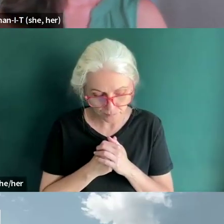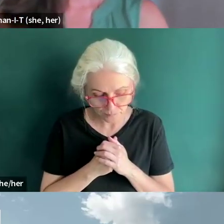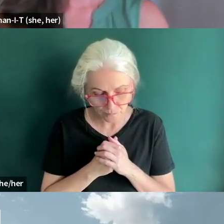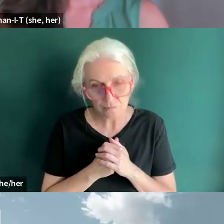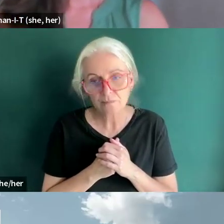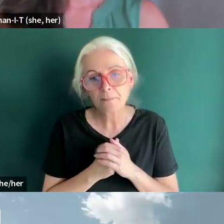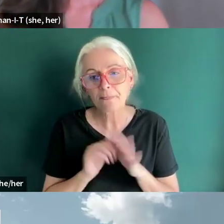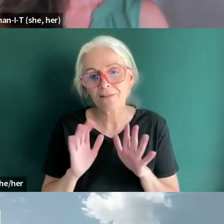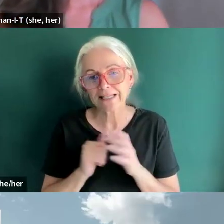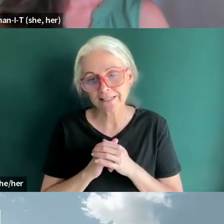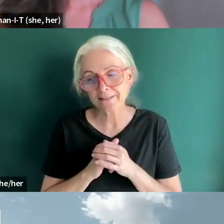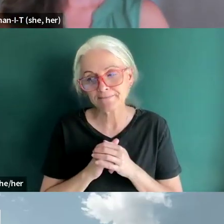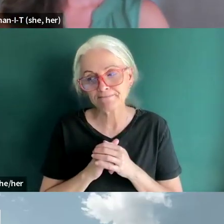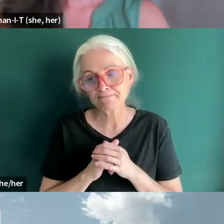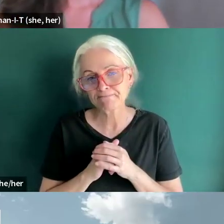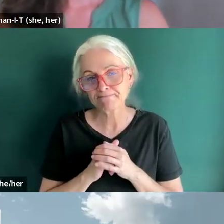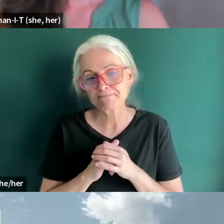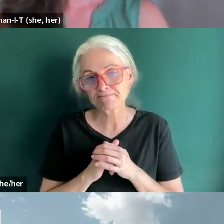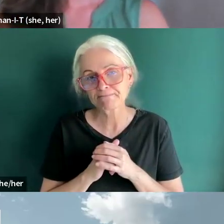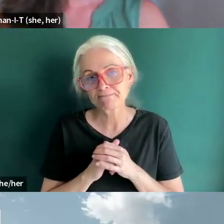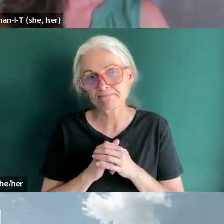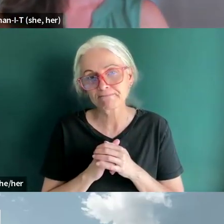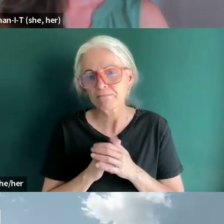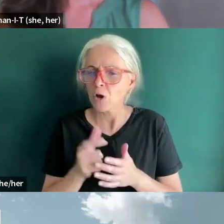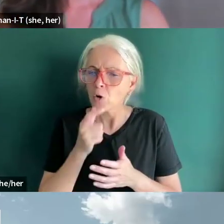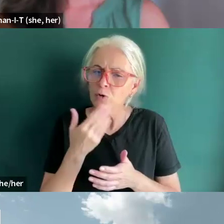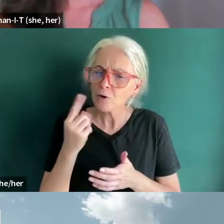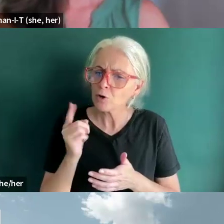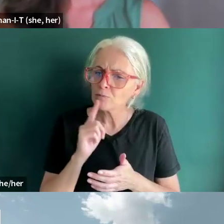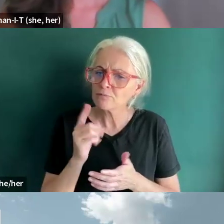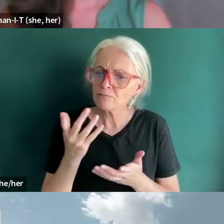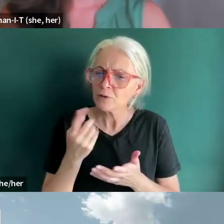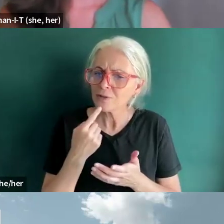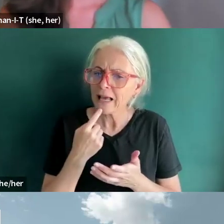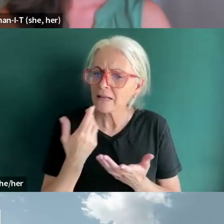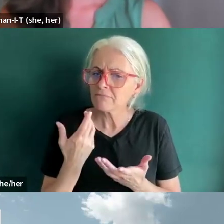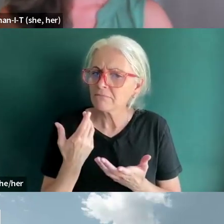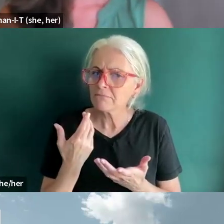That's fantastic. And so, who would this be good for? I mean, you said either someone starting a